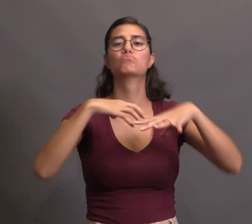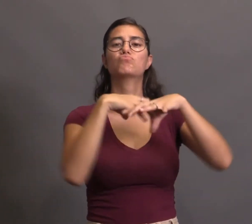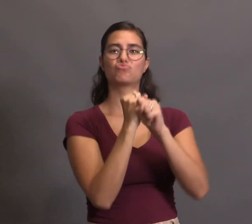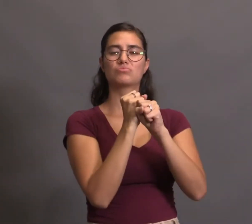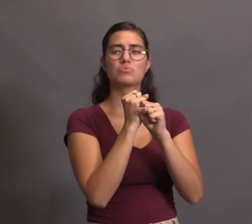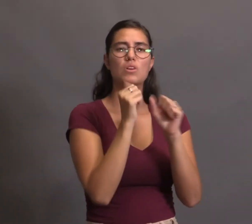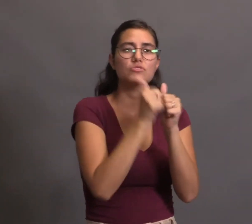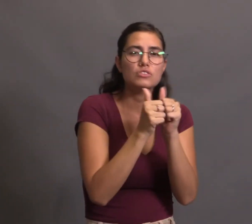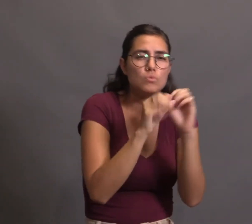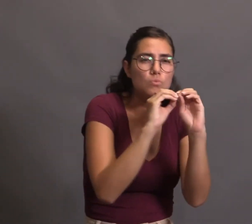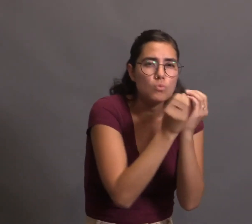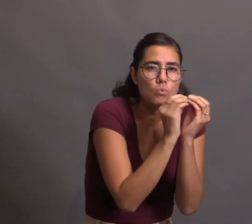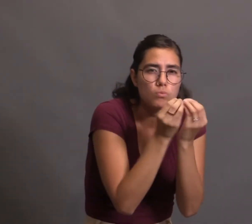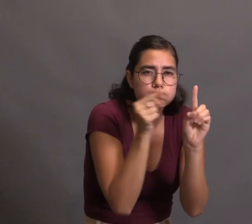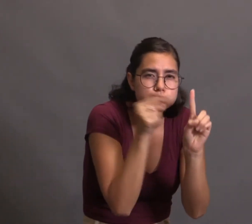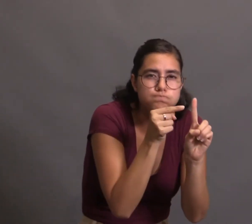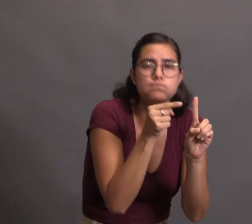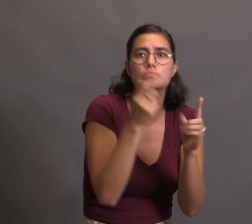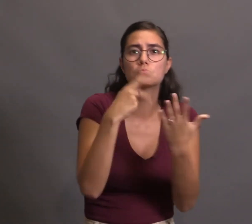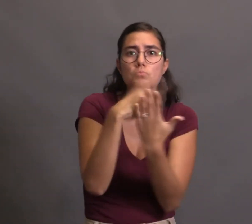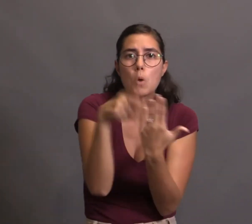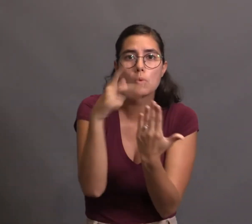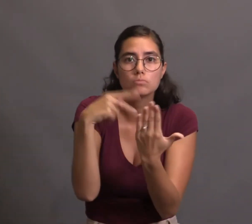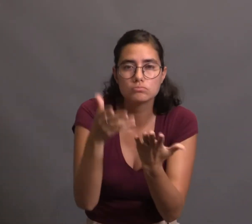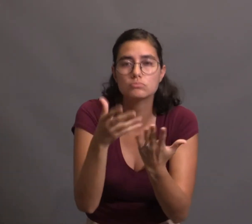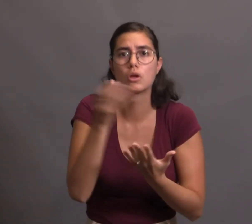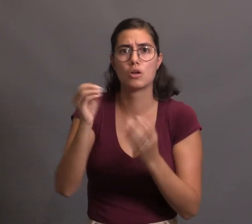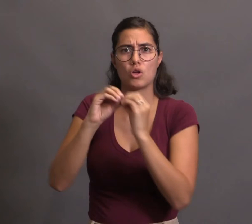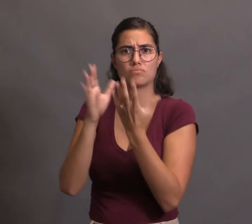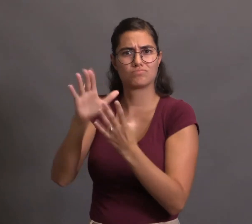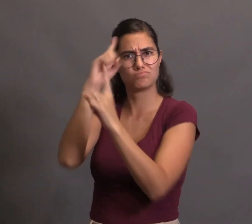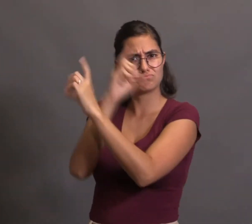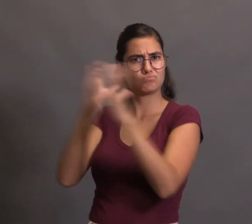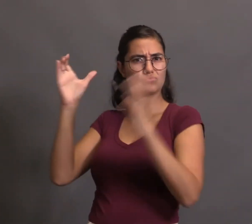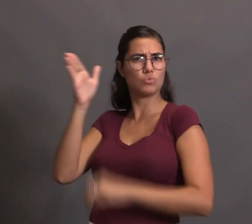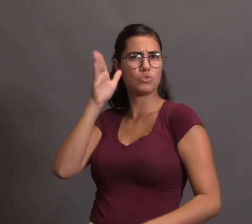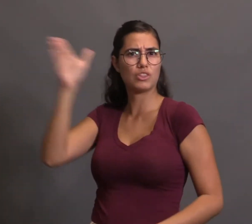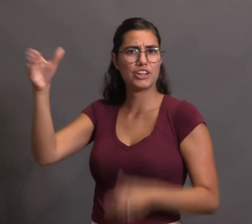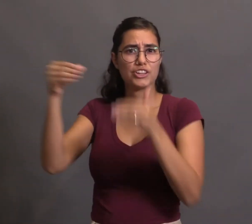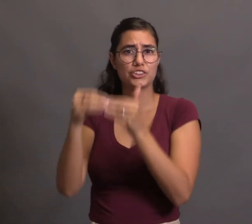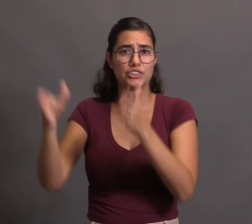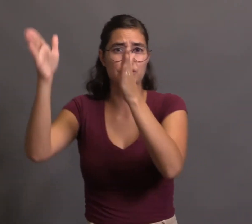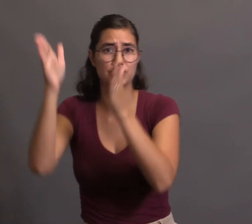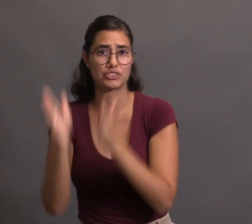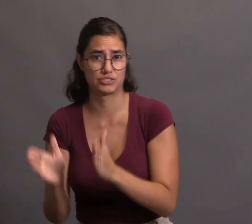This summarizes the organization, its programs, and what the organization is looking for in its next leader.